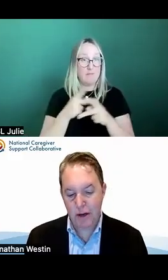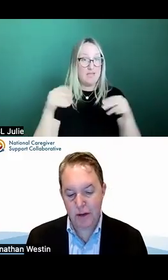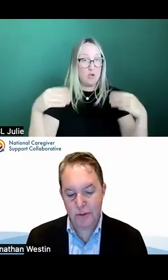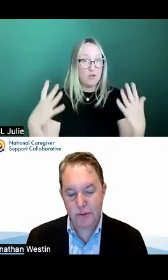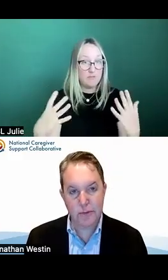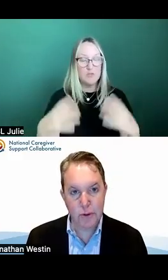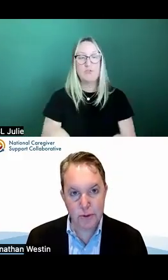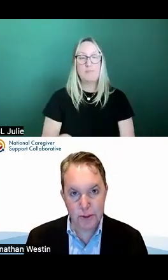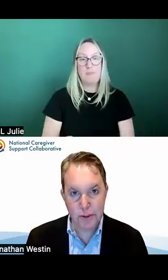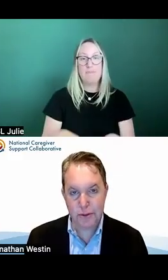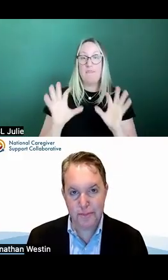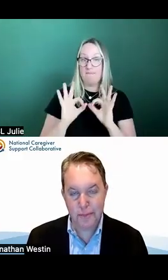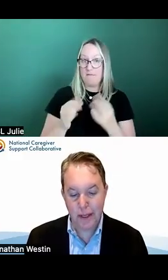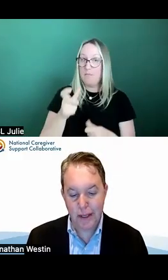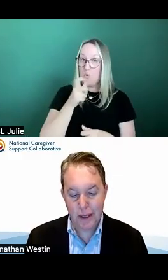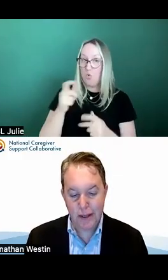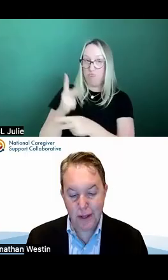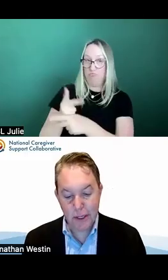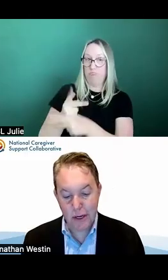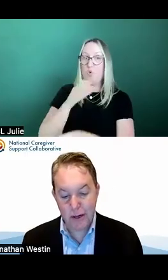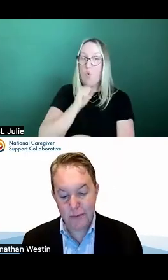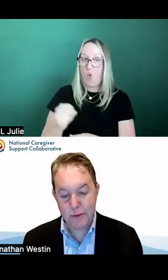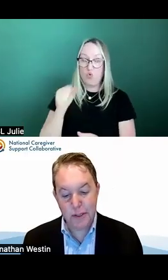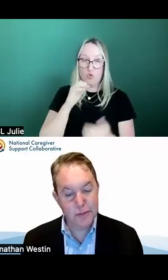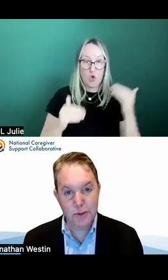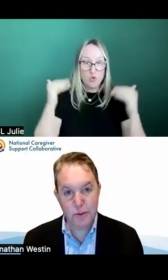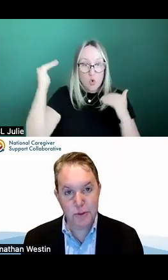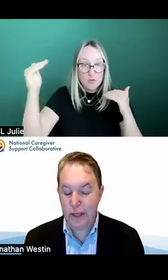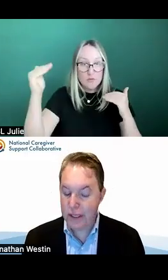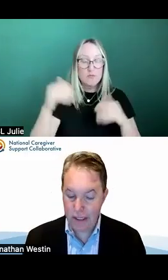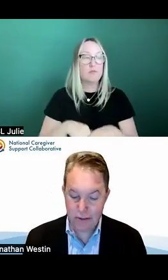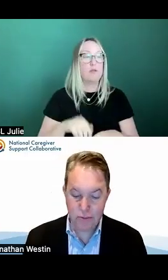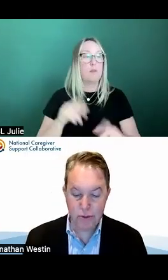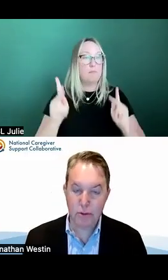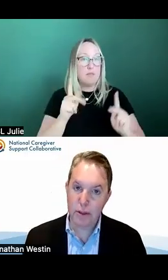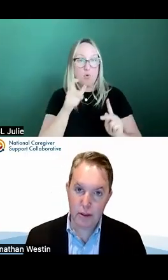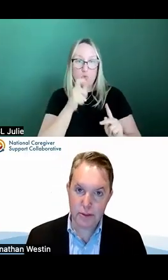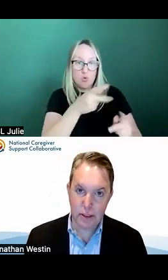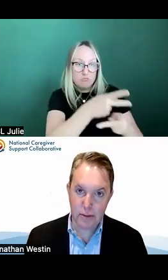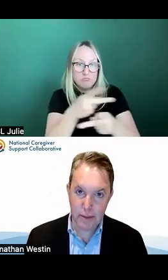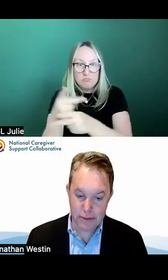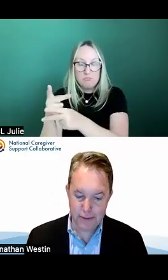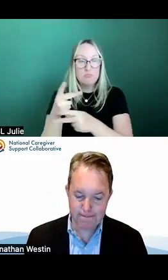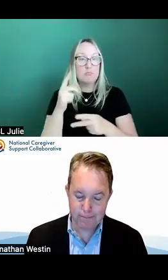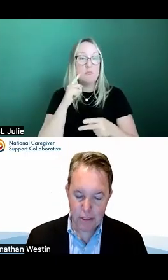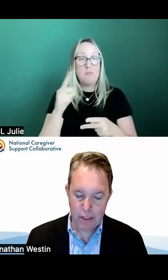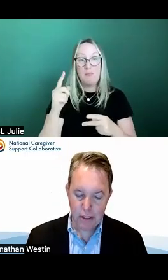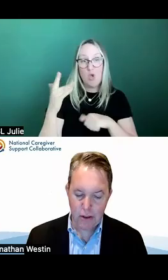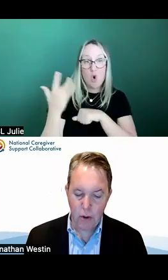caregivers of older adults, family caregivers of individuals of any age with early onset dementia,